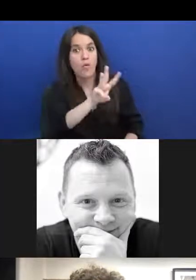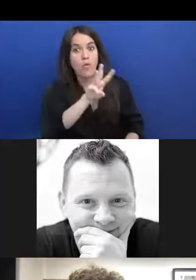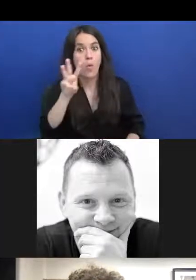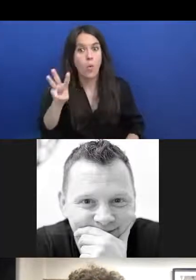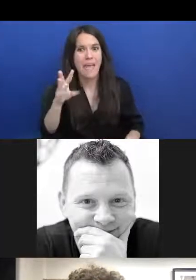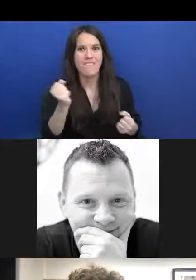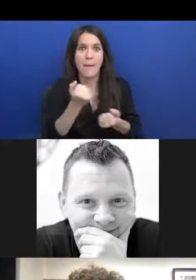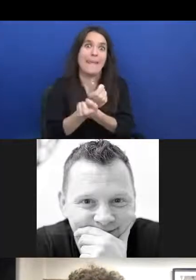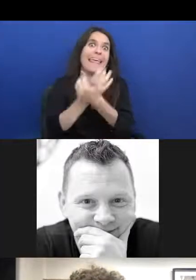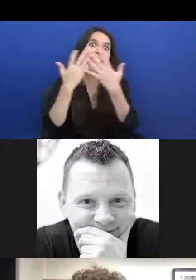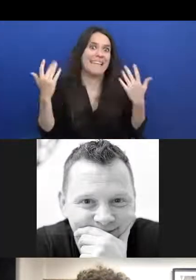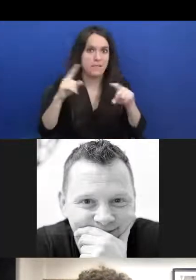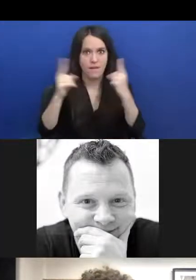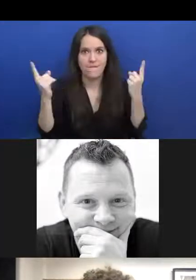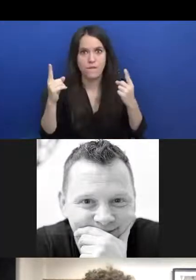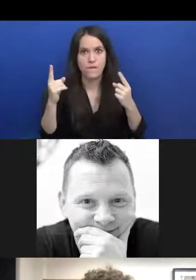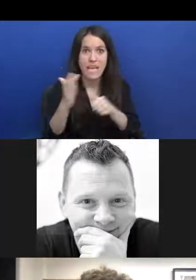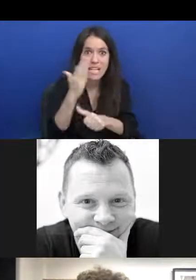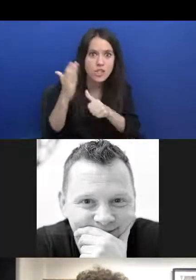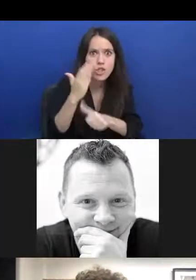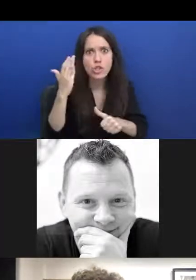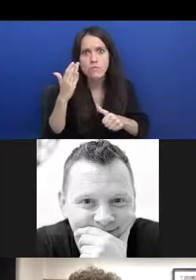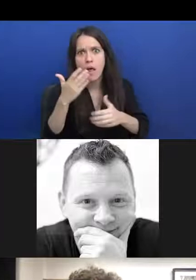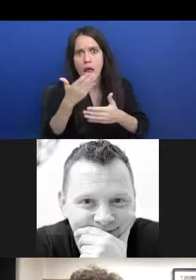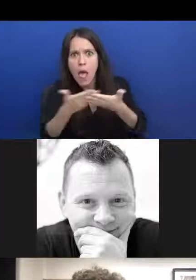so in other communities it seemed that the community had shifted on a single